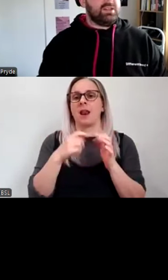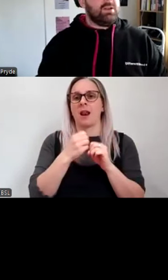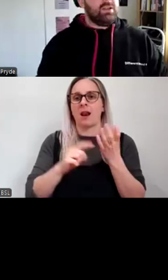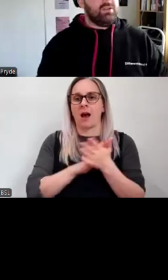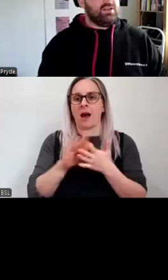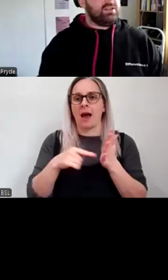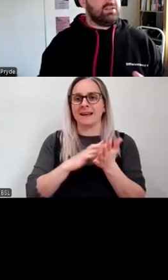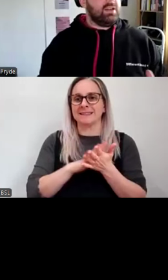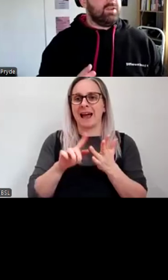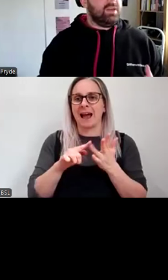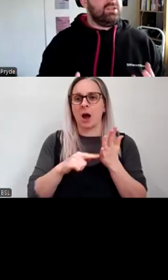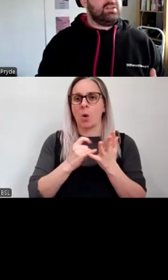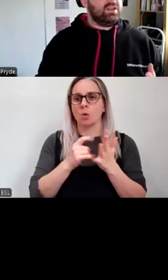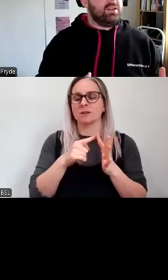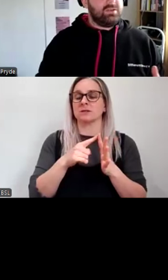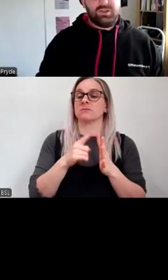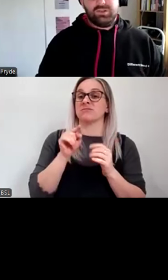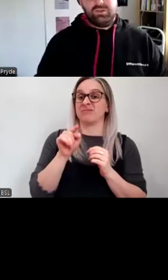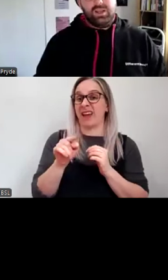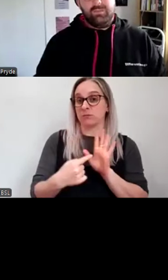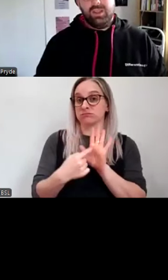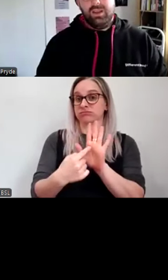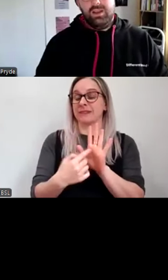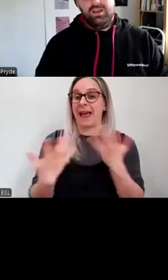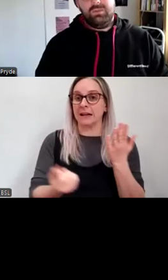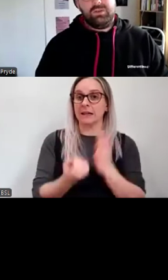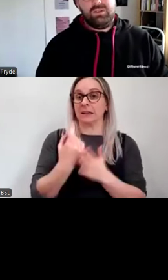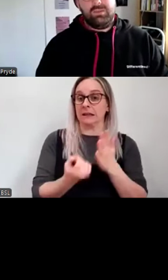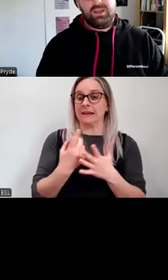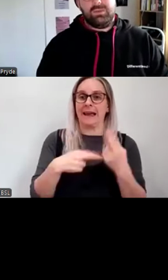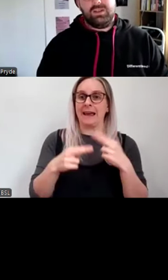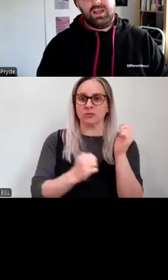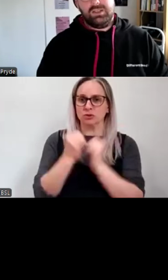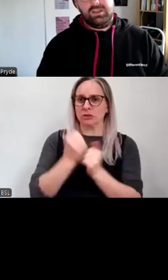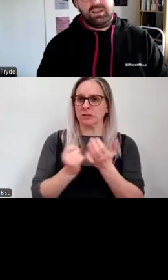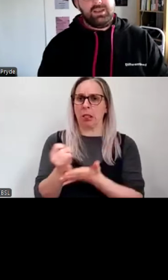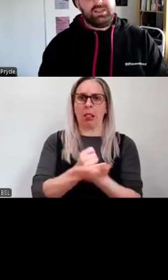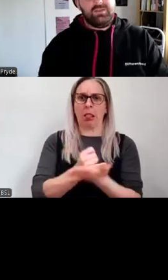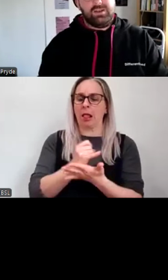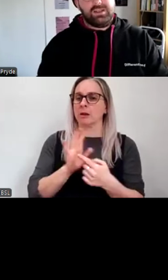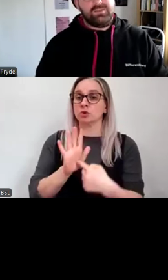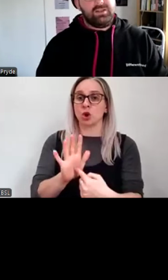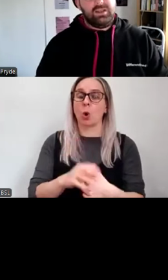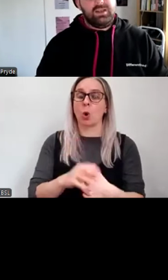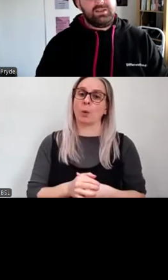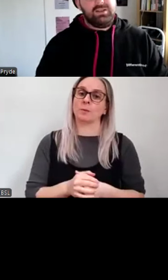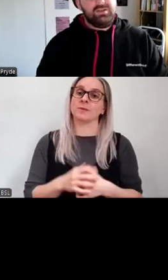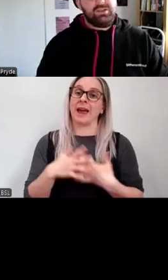That'll tell you instantly if your pages are not structured great. Really the best way to actually test for accessibility is to use